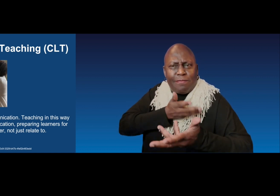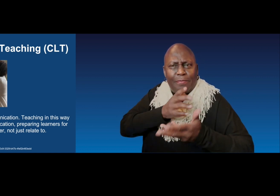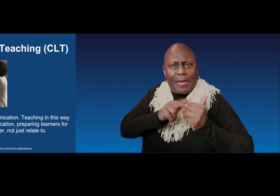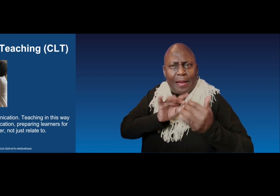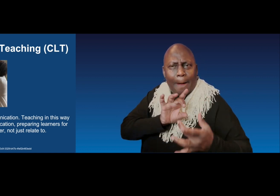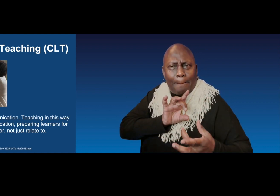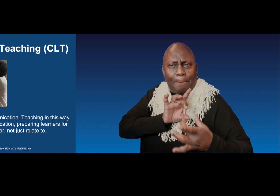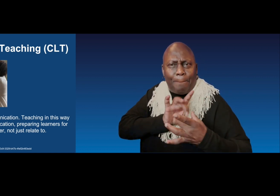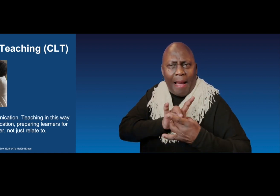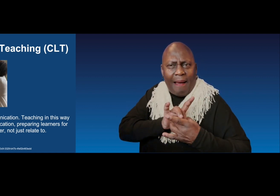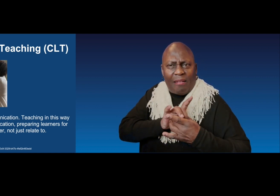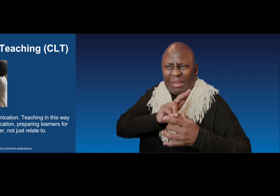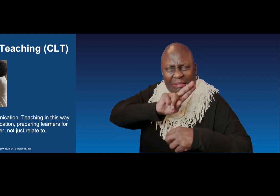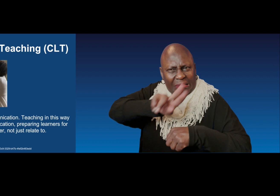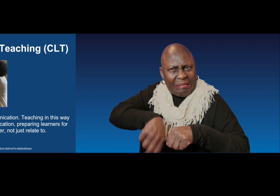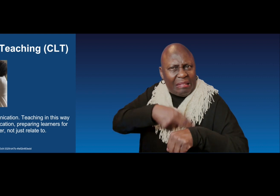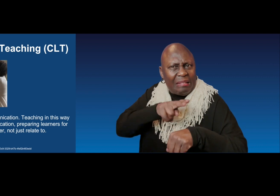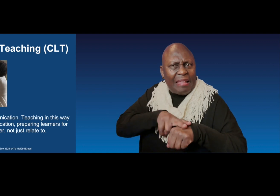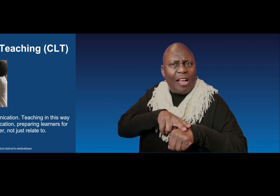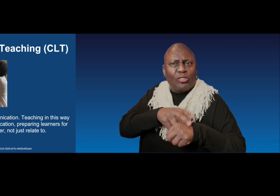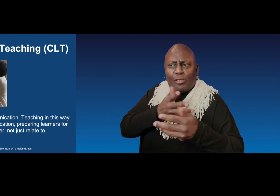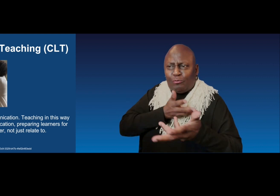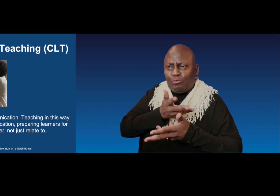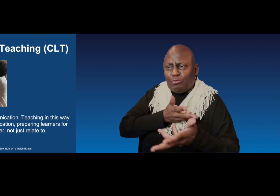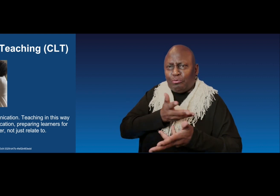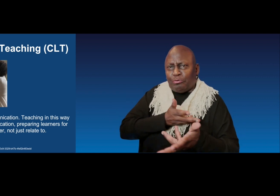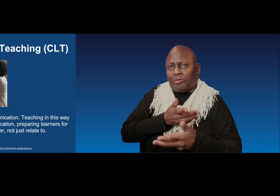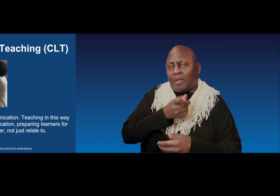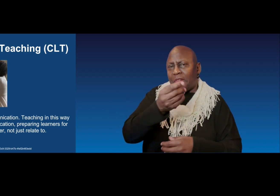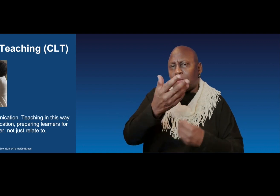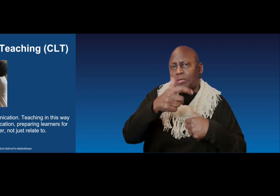Watch these three videos and study how the families interact and really bond.